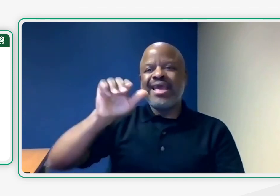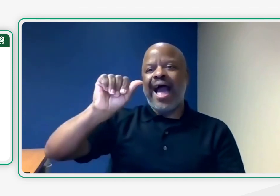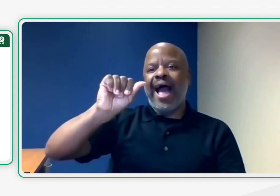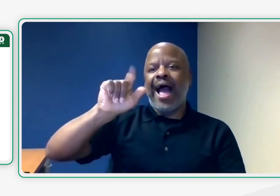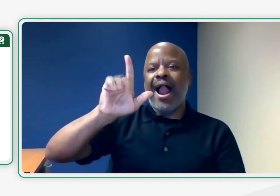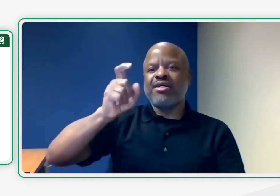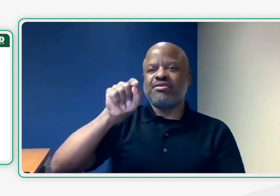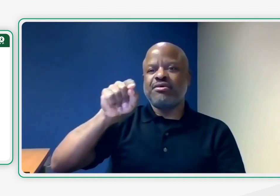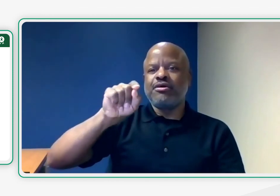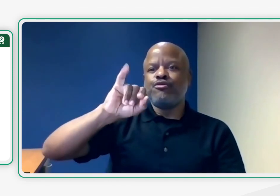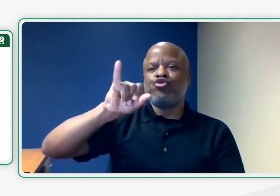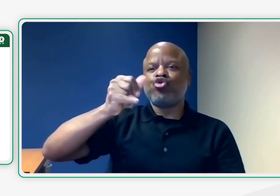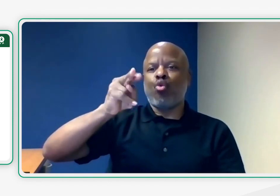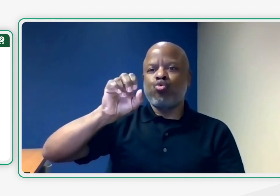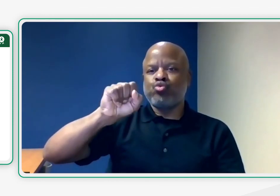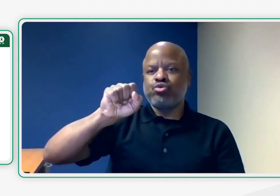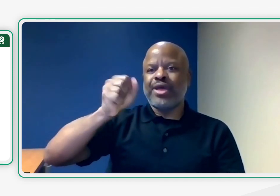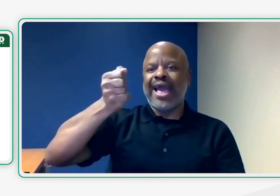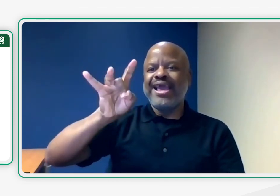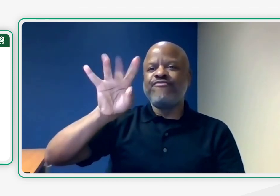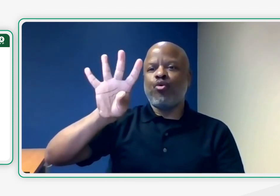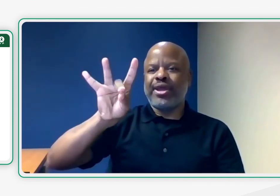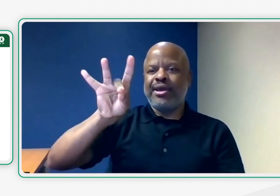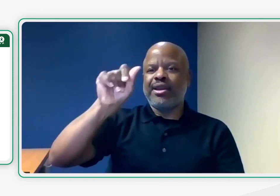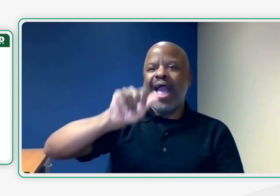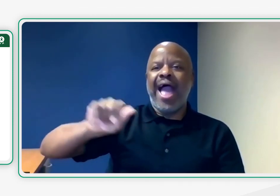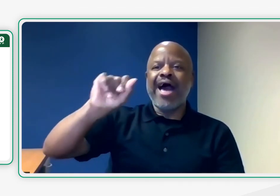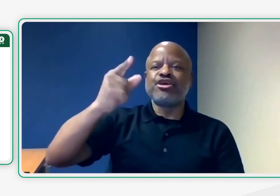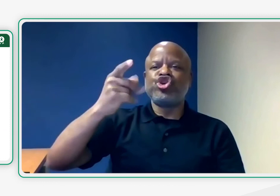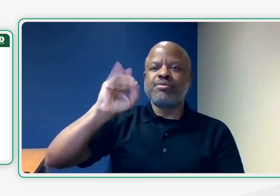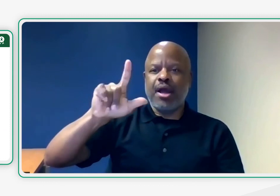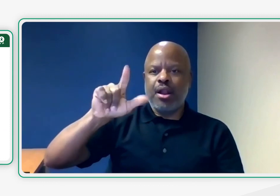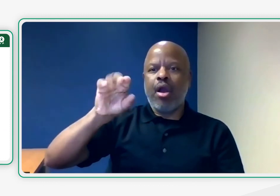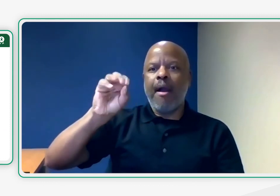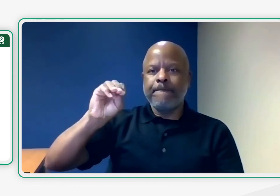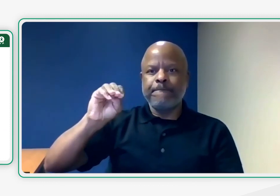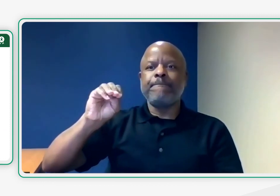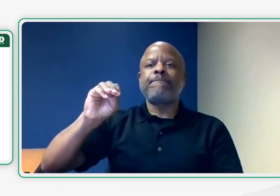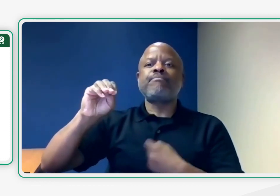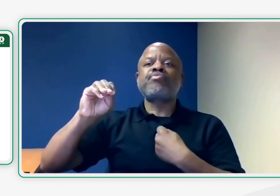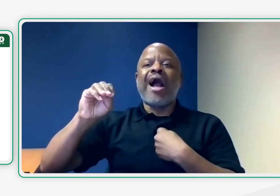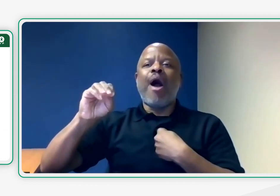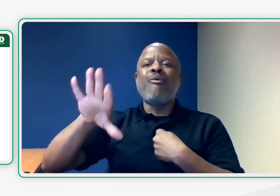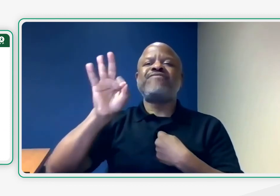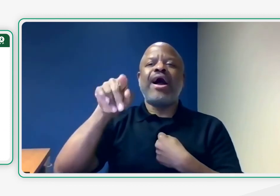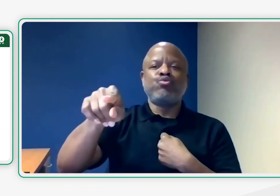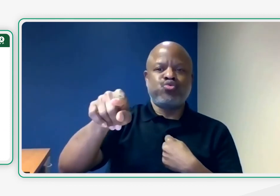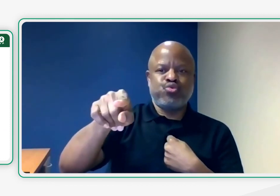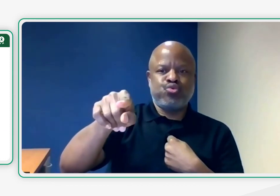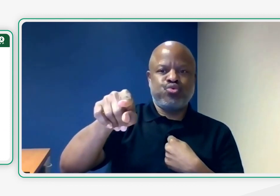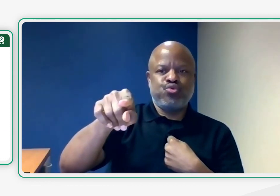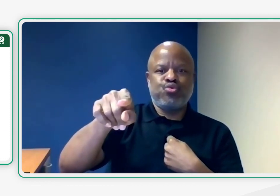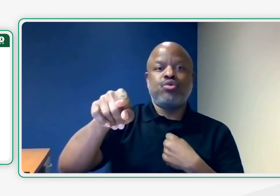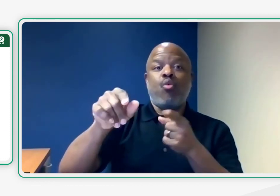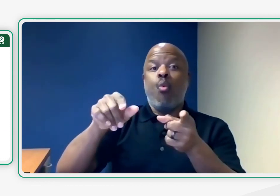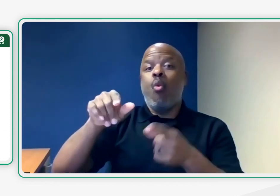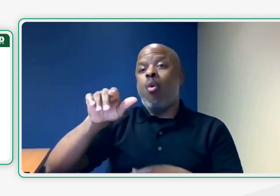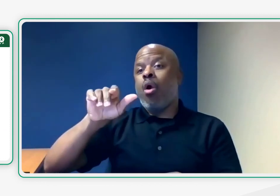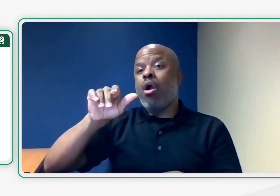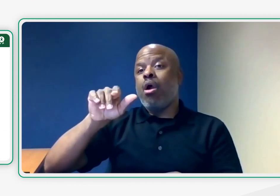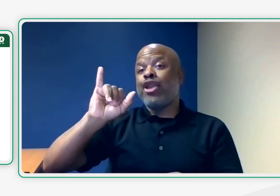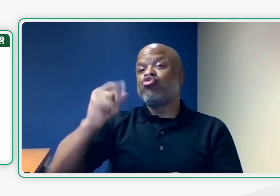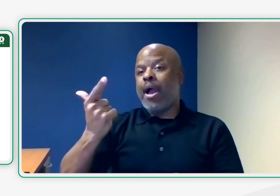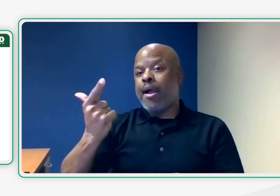so, if you have trouble finding me, just email me. It's alex.jones1848@gmail.com. If you do that,